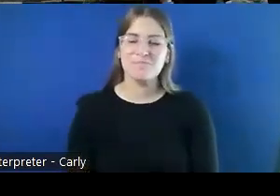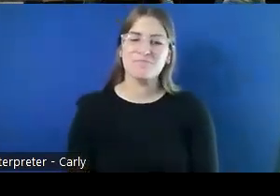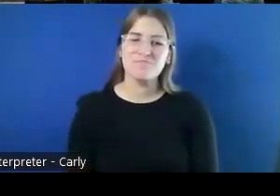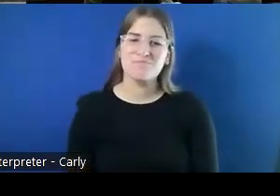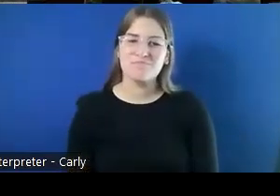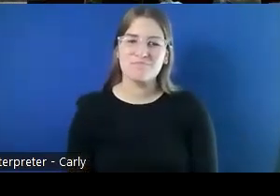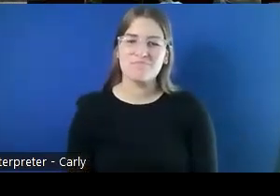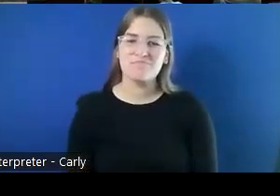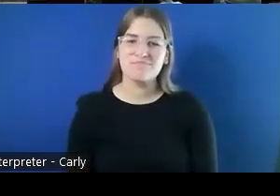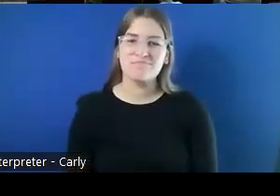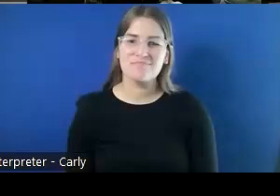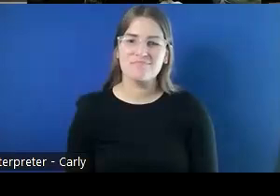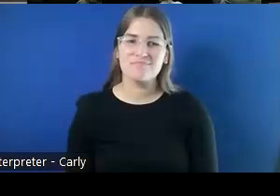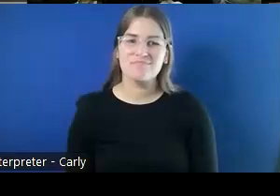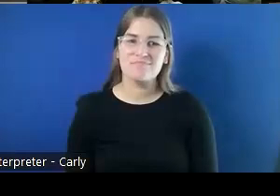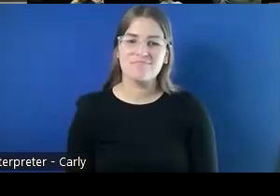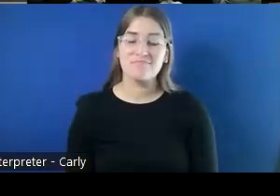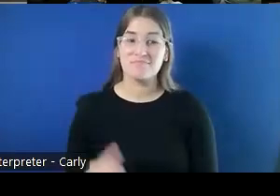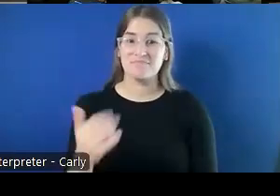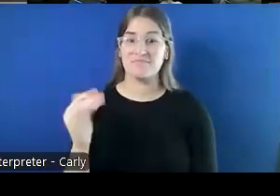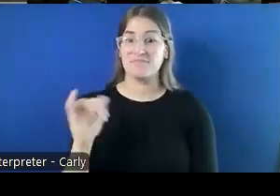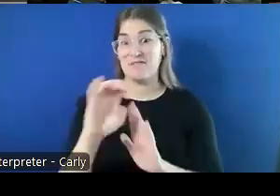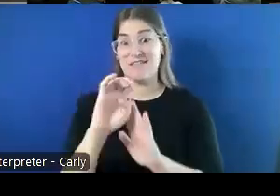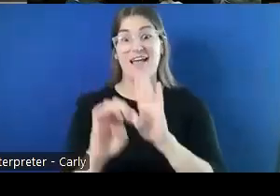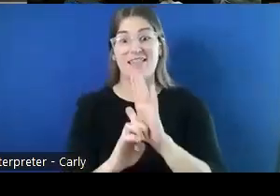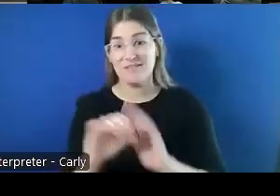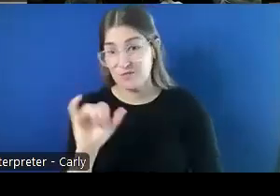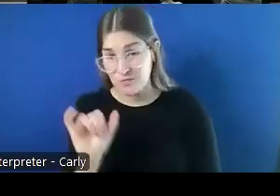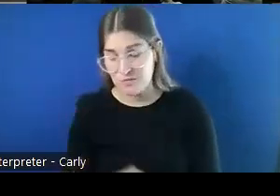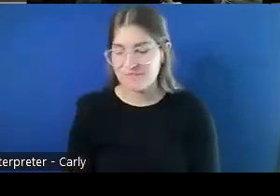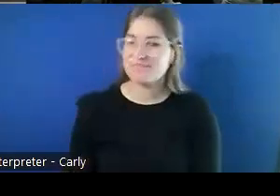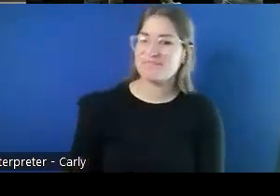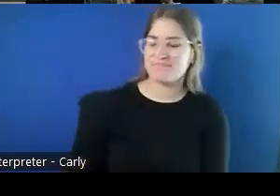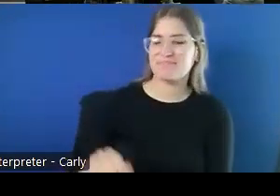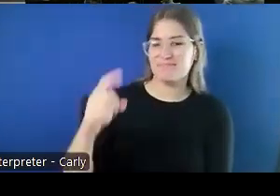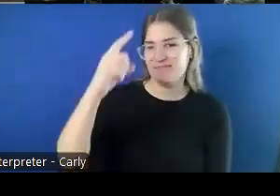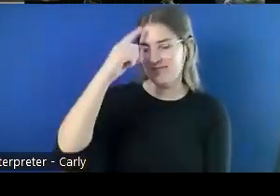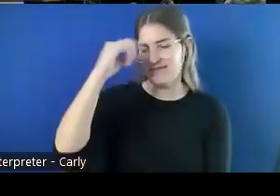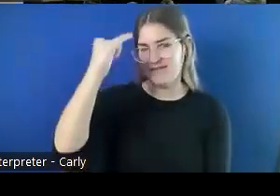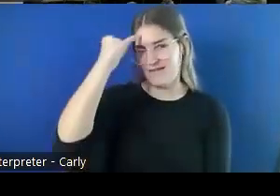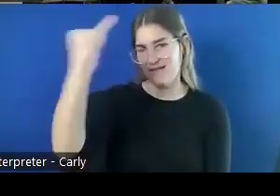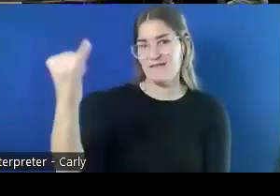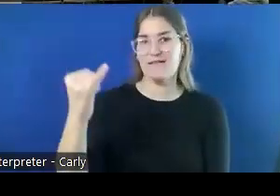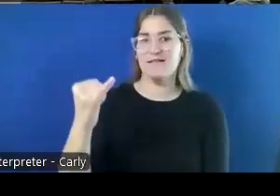Wonder yeah and I think this idea of characterizing diads is a stepping stone